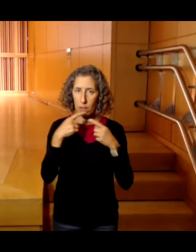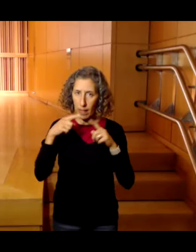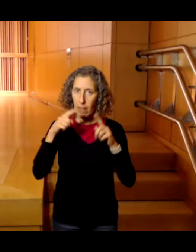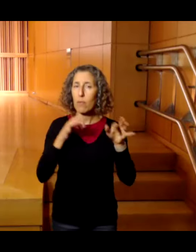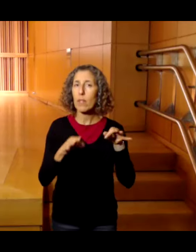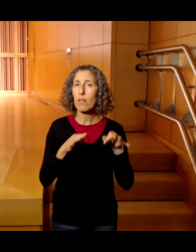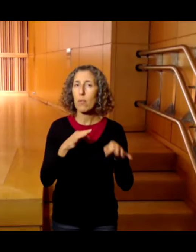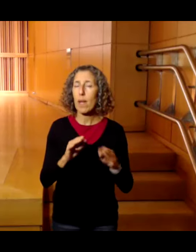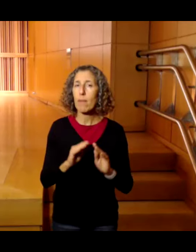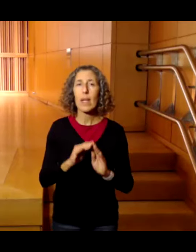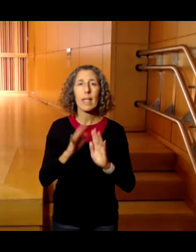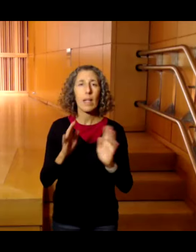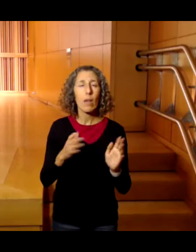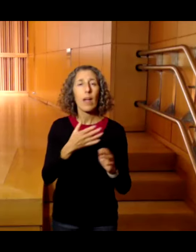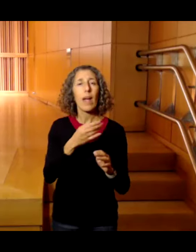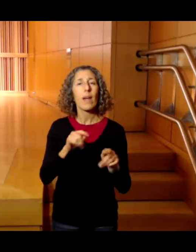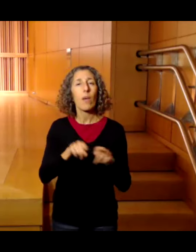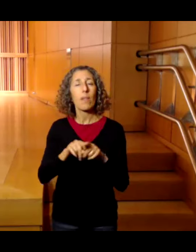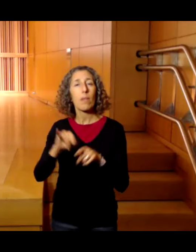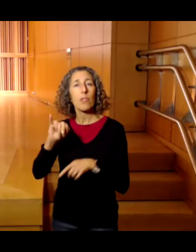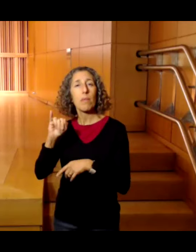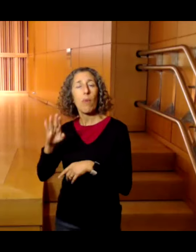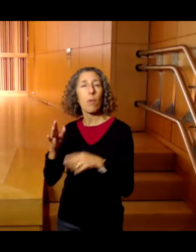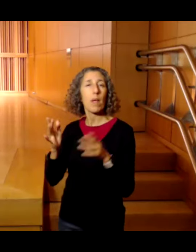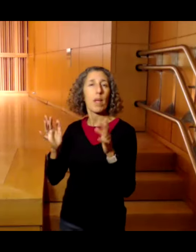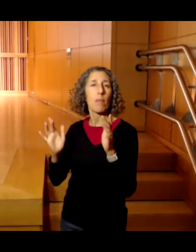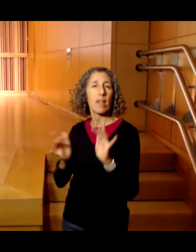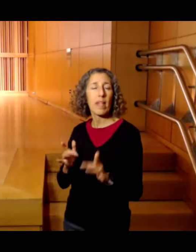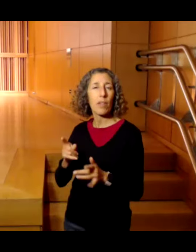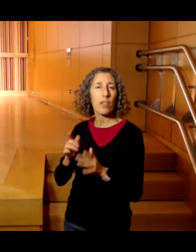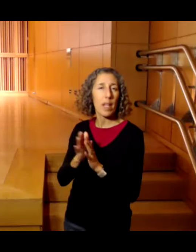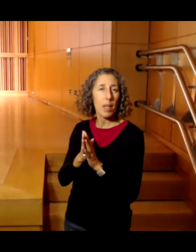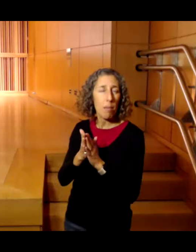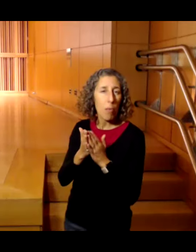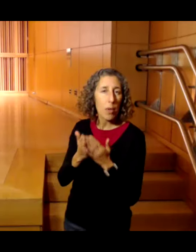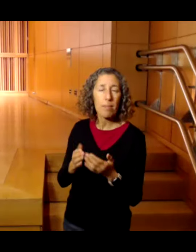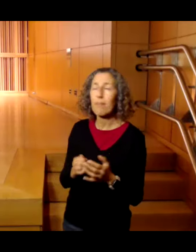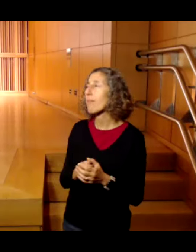The story of Baldwin's molestation was divulged in both Just Above My Head and Freaks in the American Ideal of Manhood.